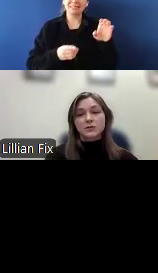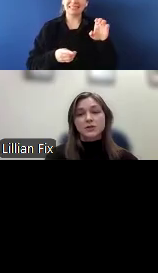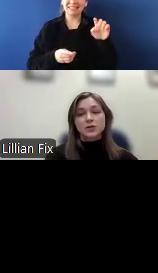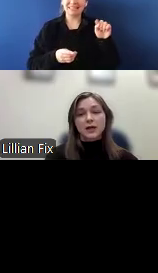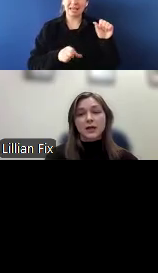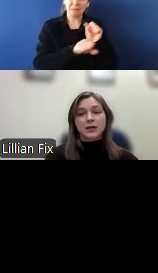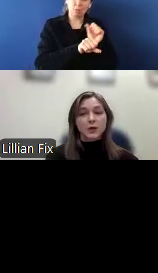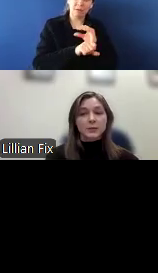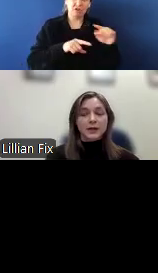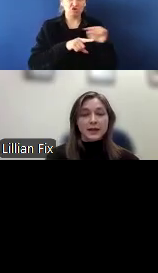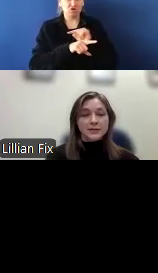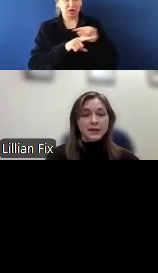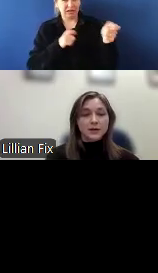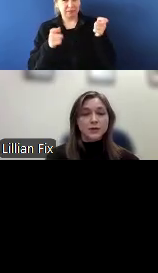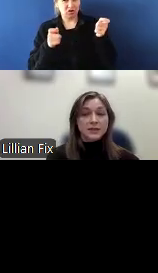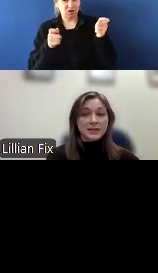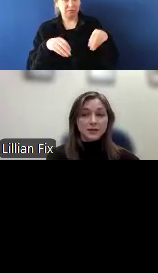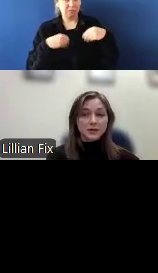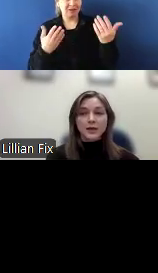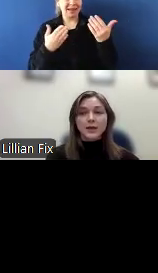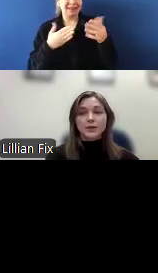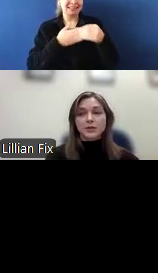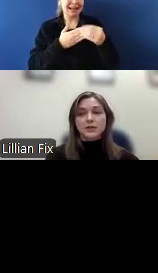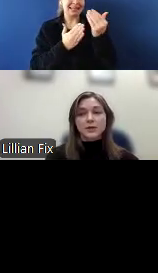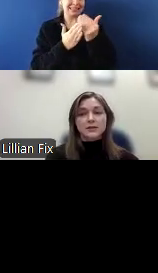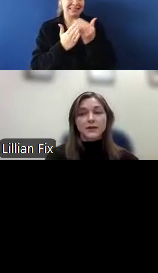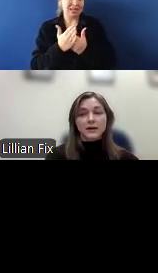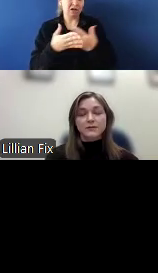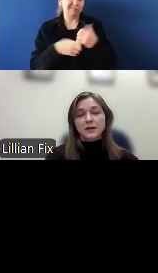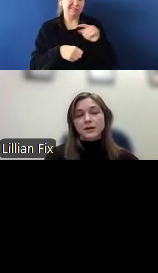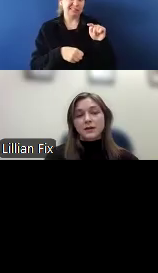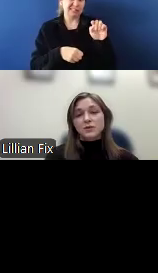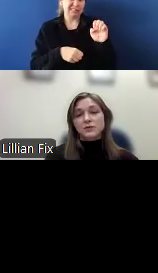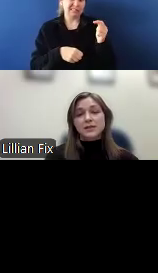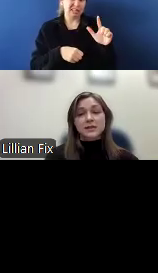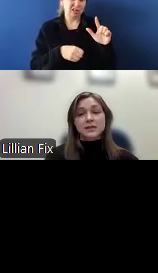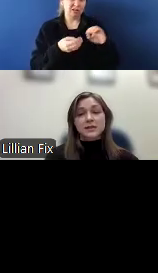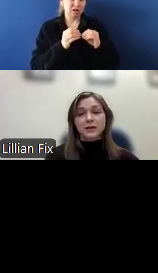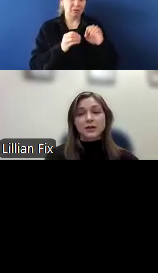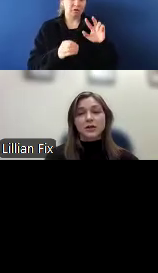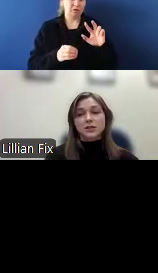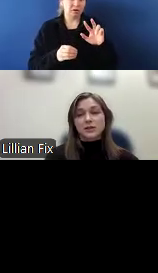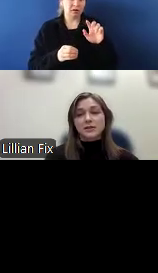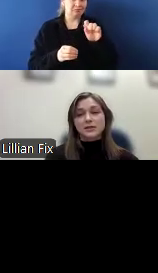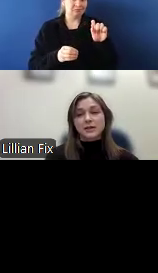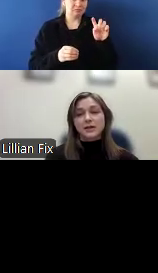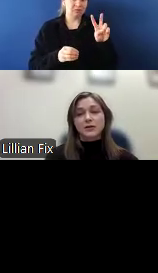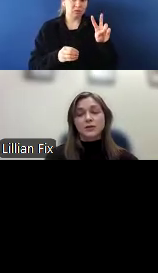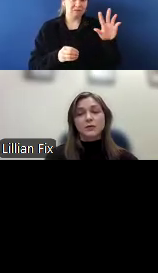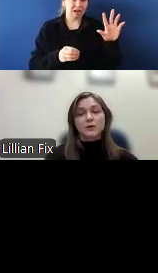issued "Training and Employment Guidance Letter", or TEGL, 325. So, this TEGL encourages state and